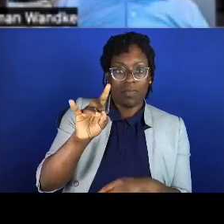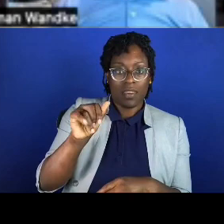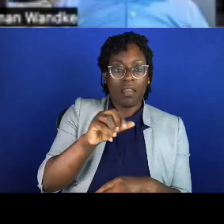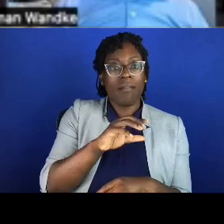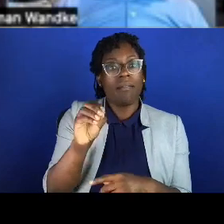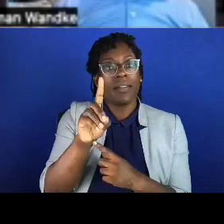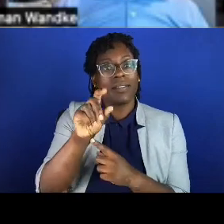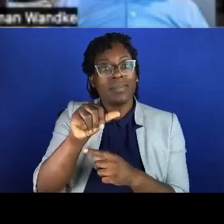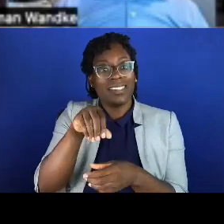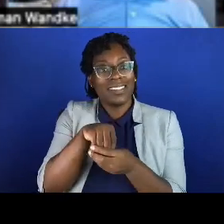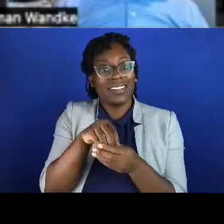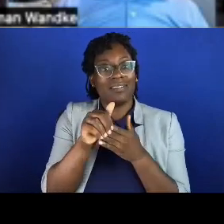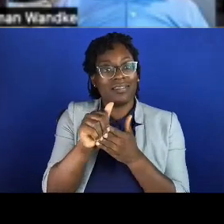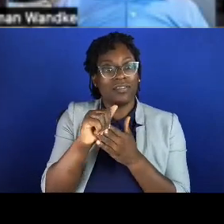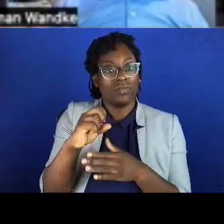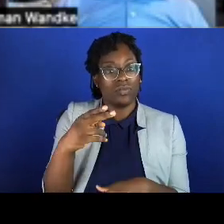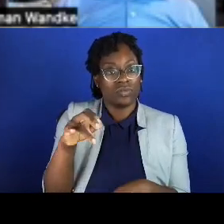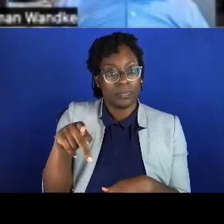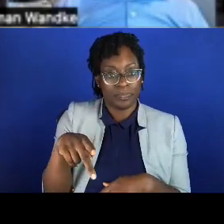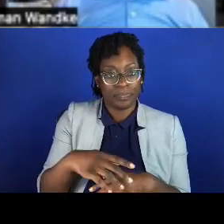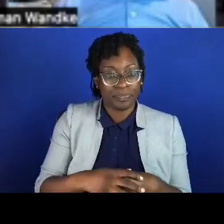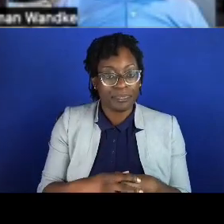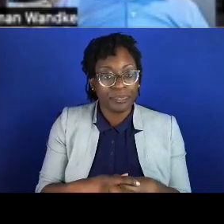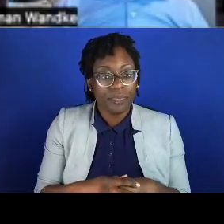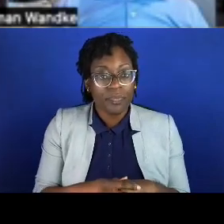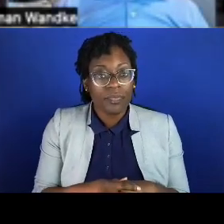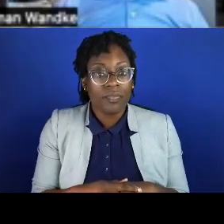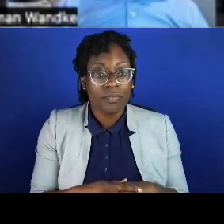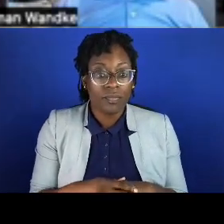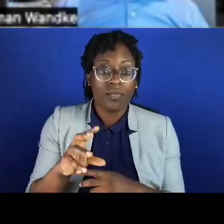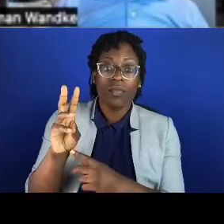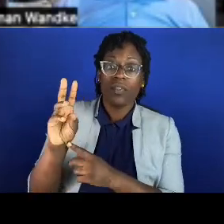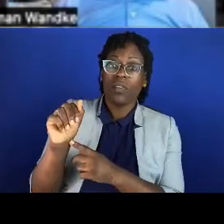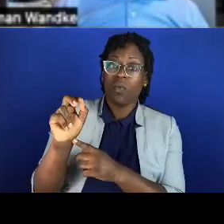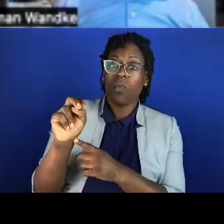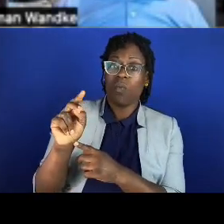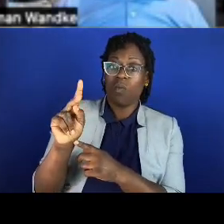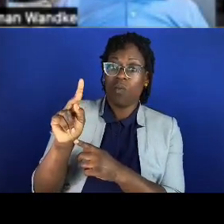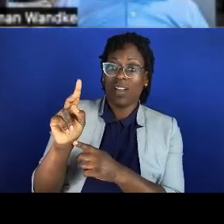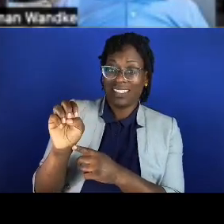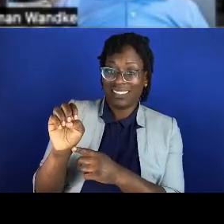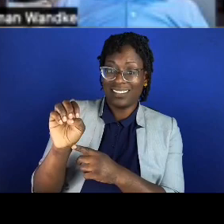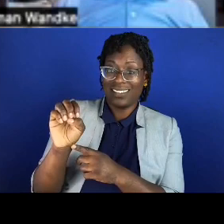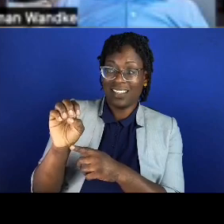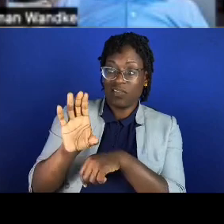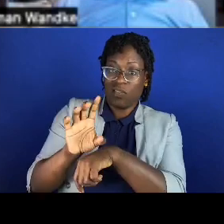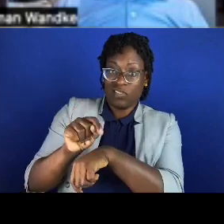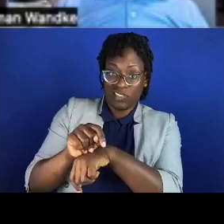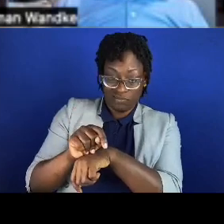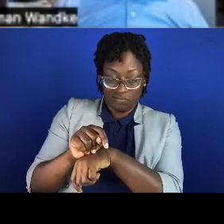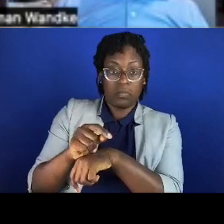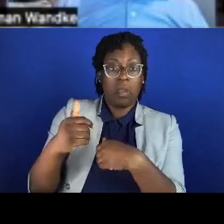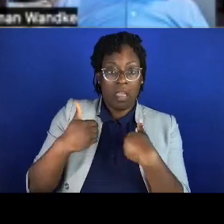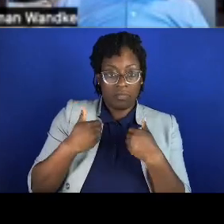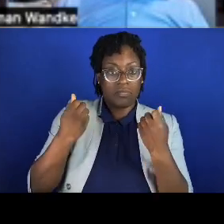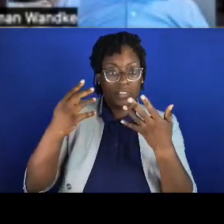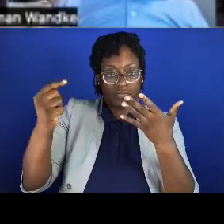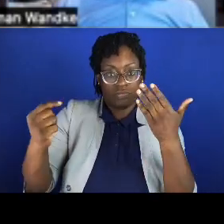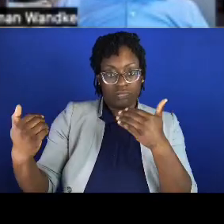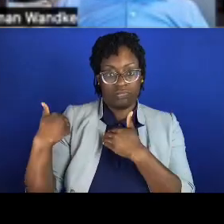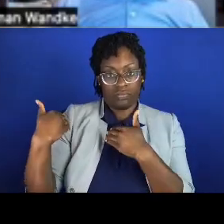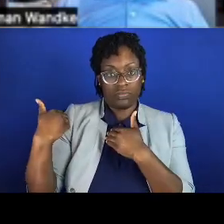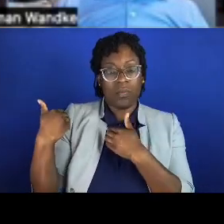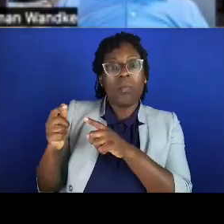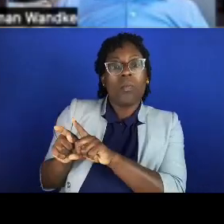in the Media and Disability in Leadership. In addition to his duties at Wandke Consulting,